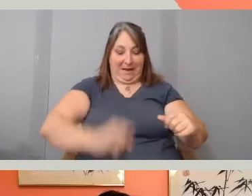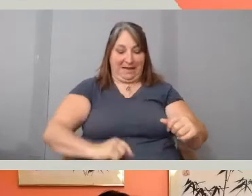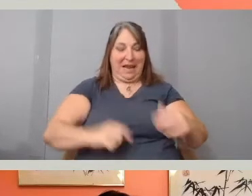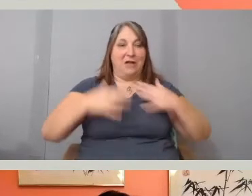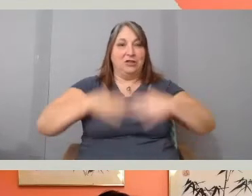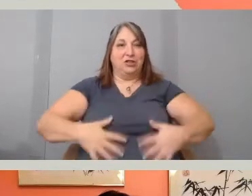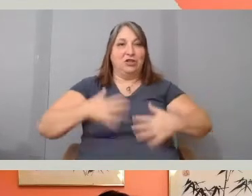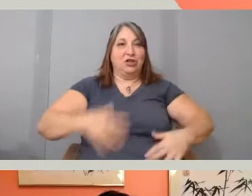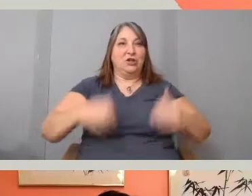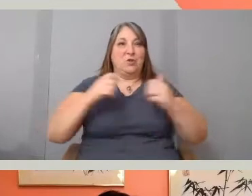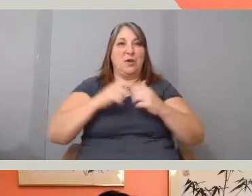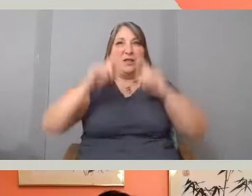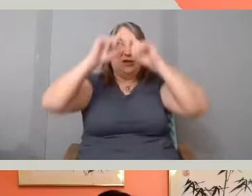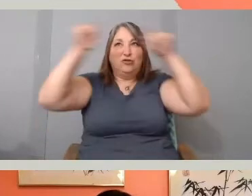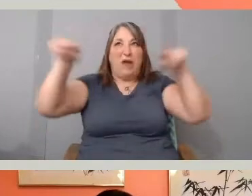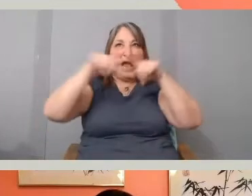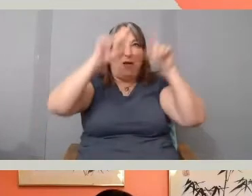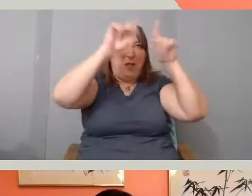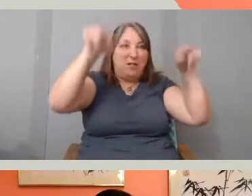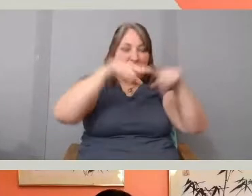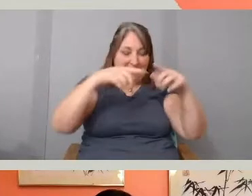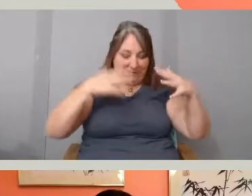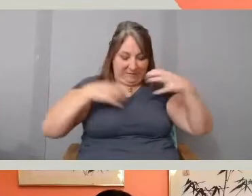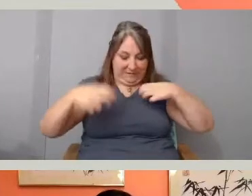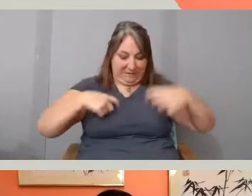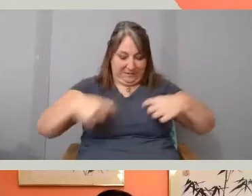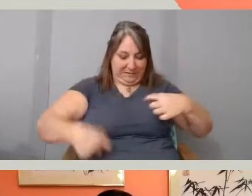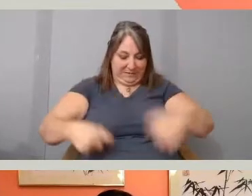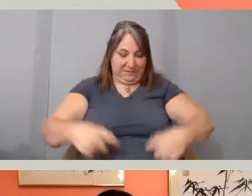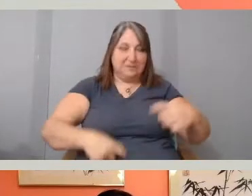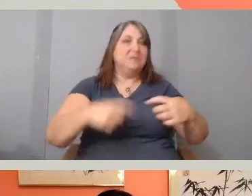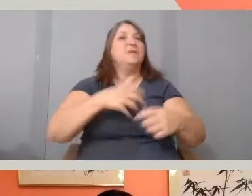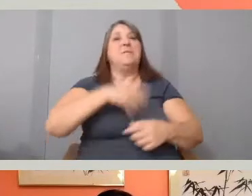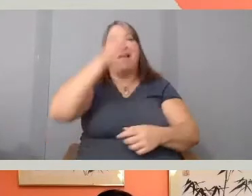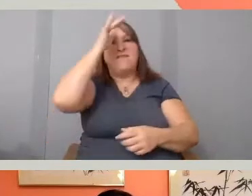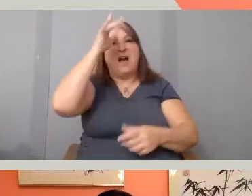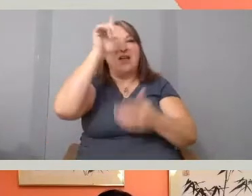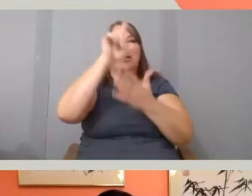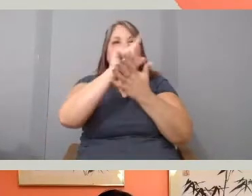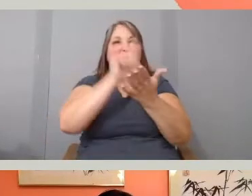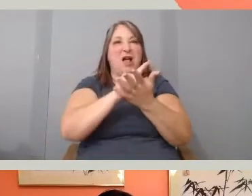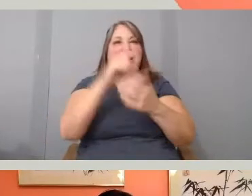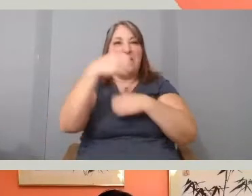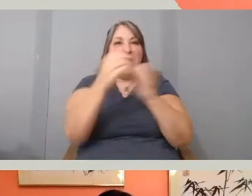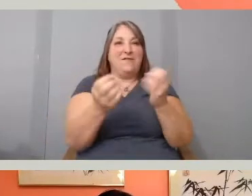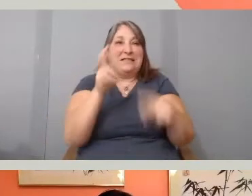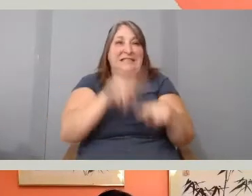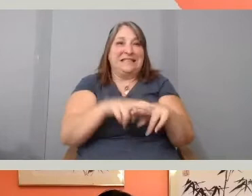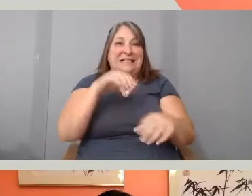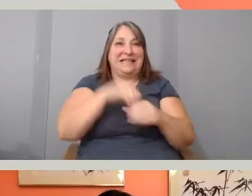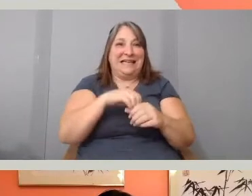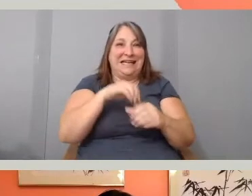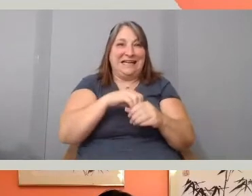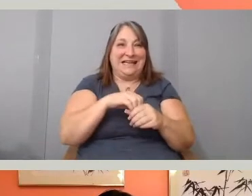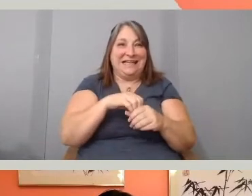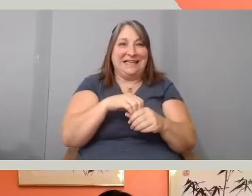and I'm in my father-in-law's office, and my edit suite for the time being.